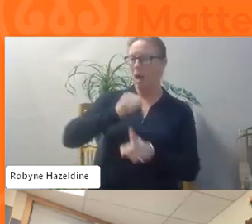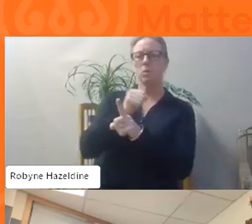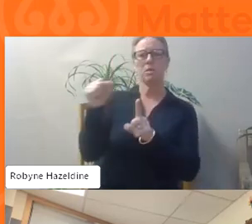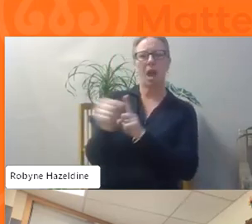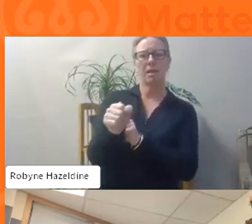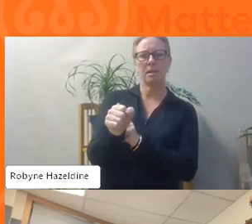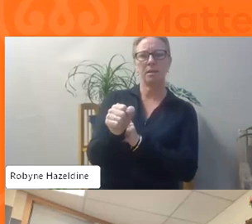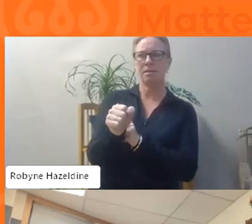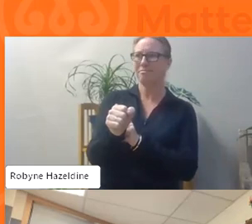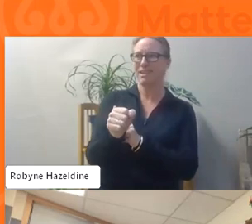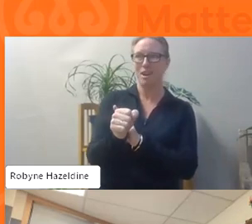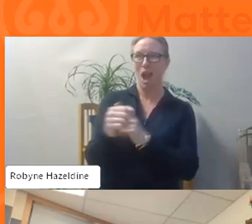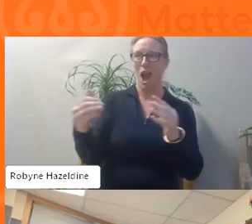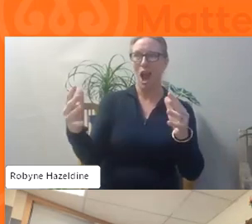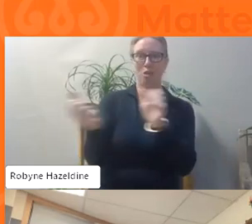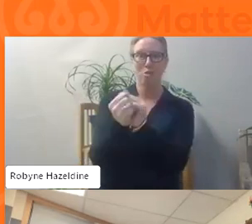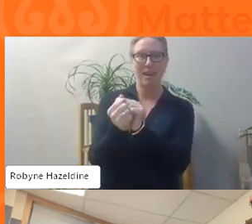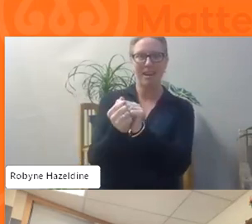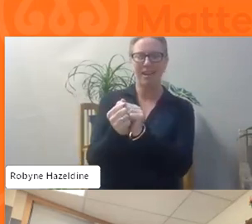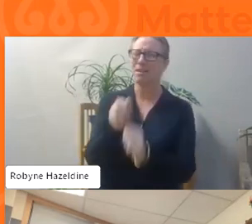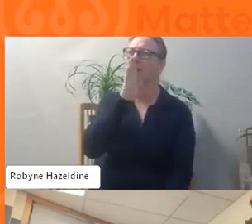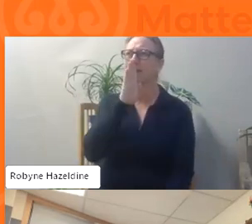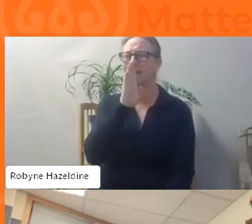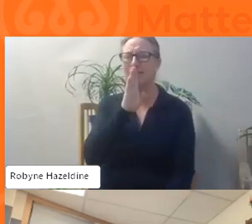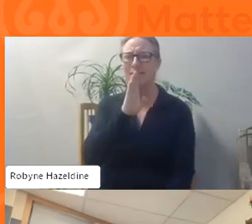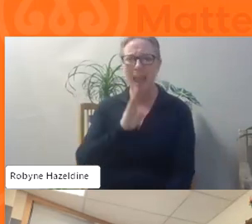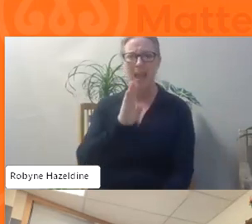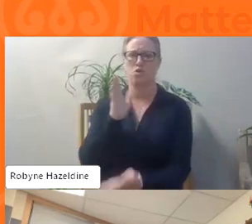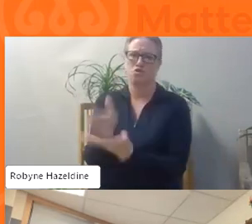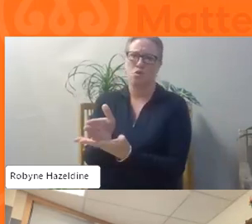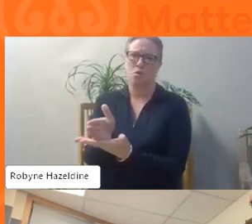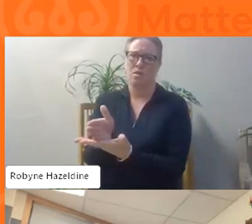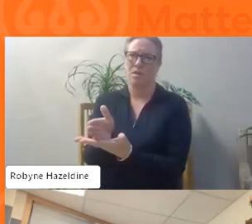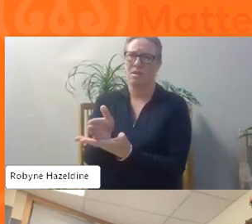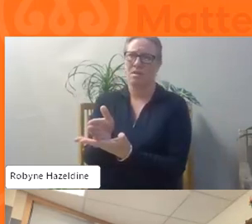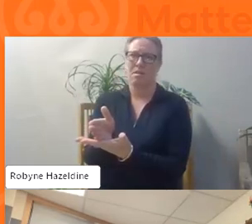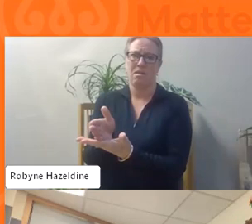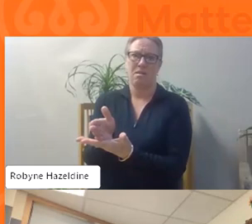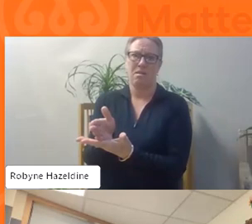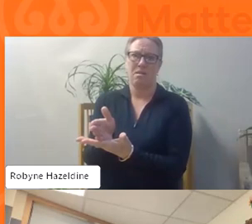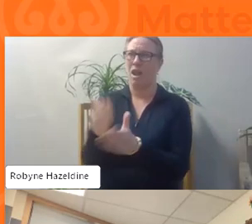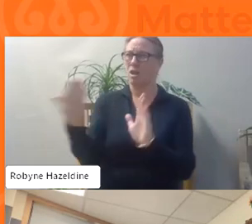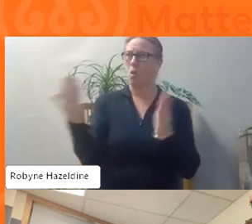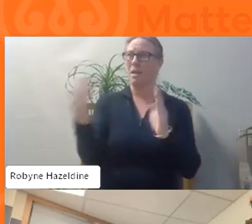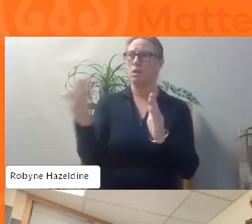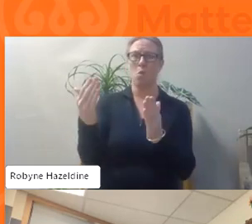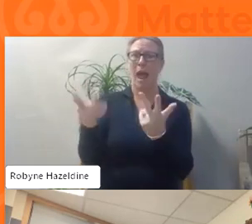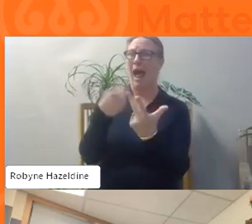doesn't agree. That's the sad truth about it. And we're a pretty benign society compared to others in the world, but our society doesn't